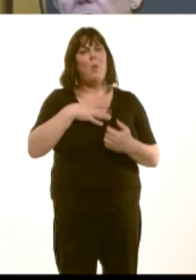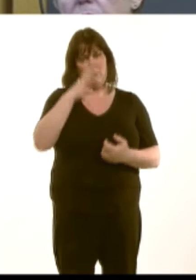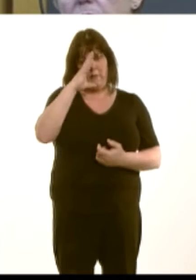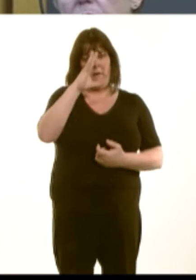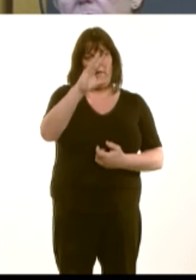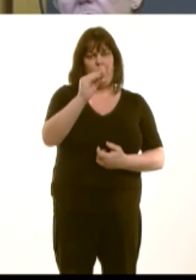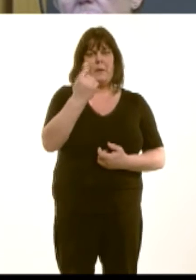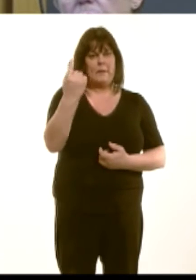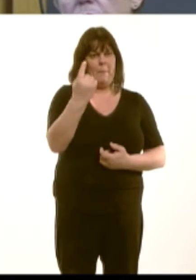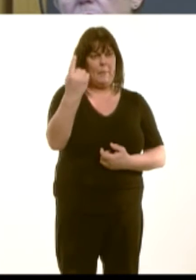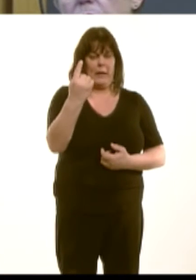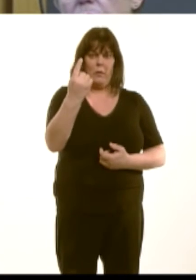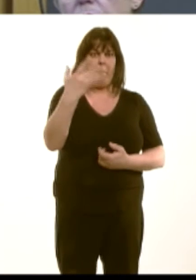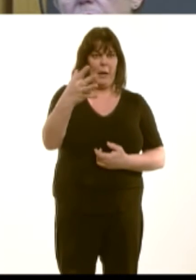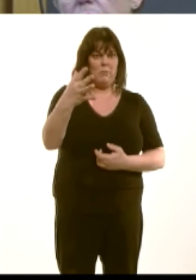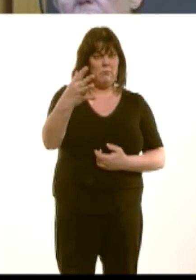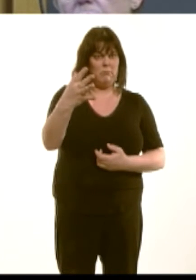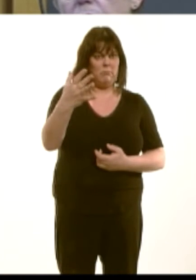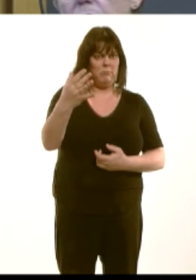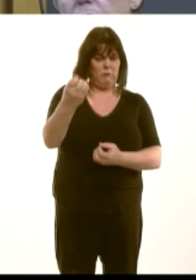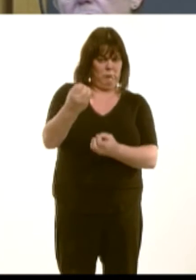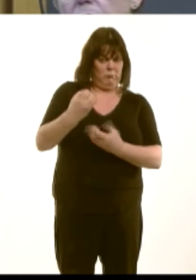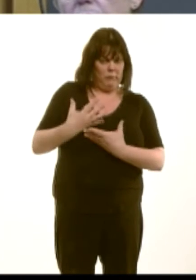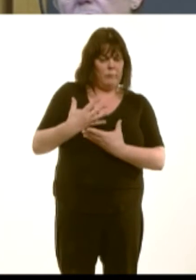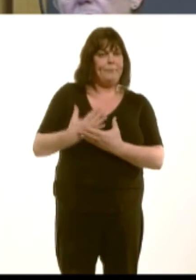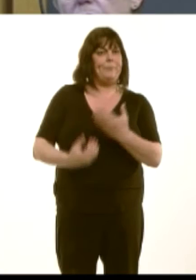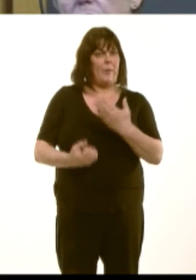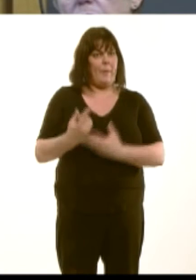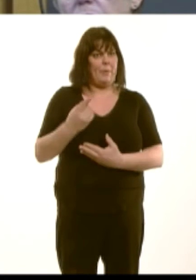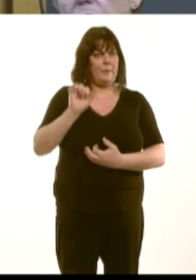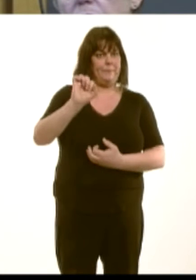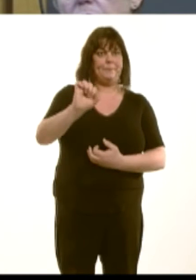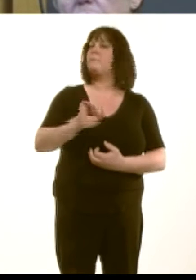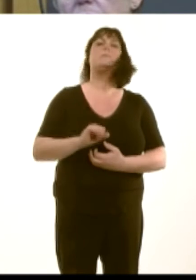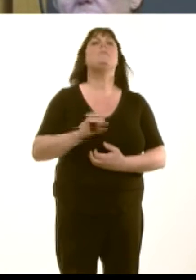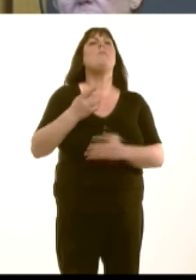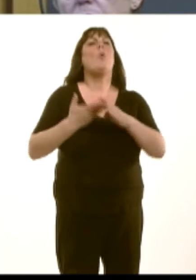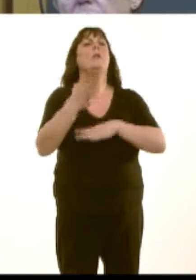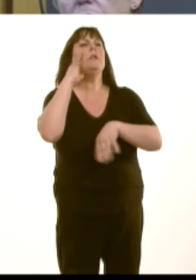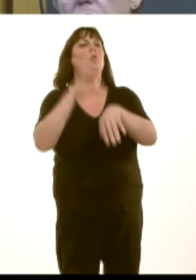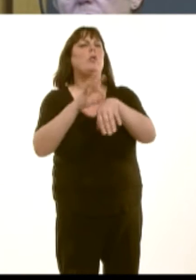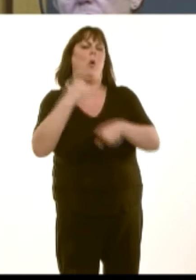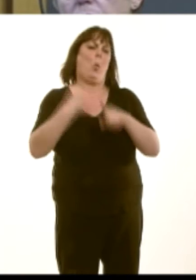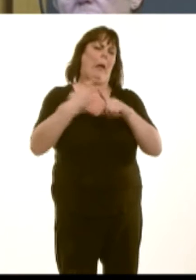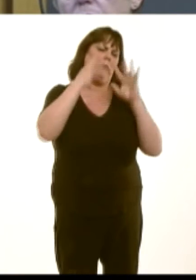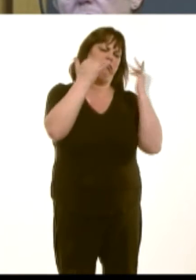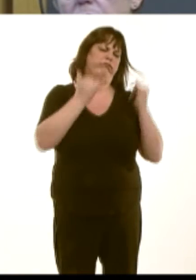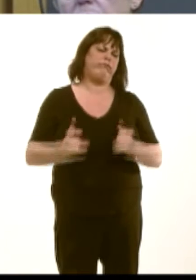Someone contacted me about a case where there was a cursory examination by a GP; the woman